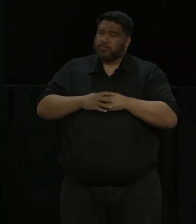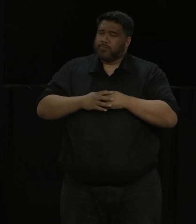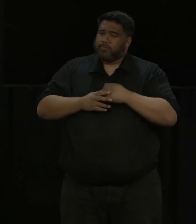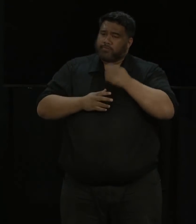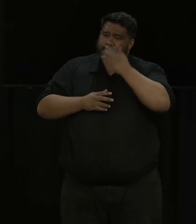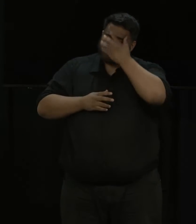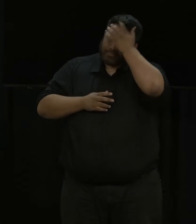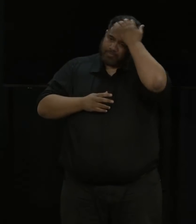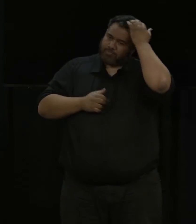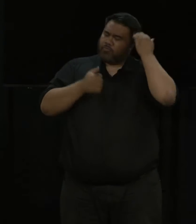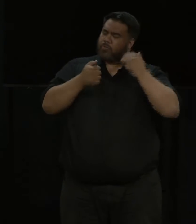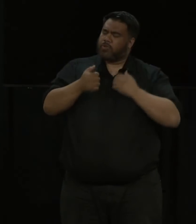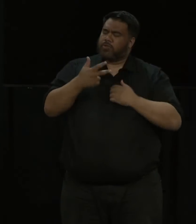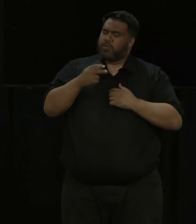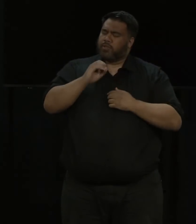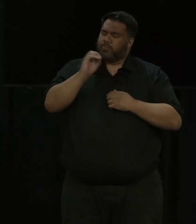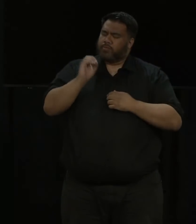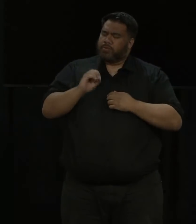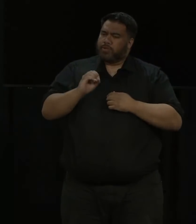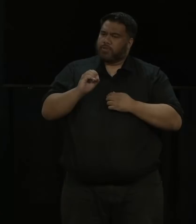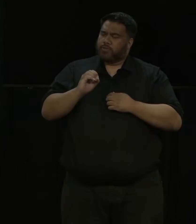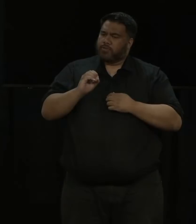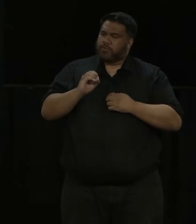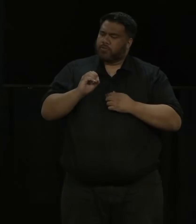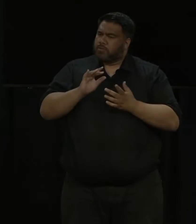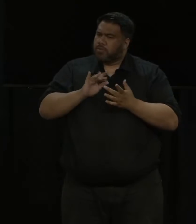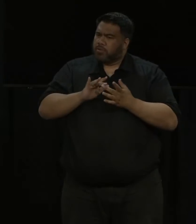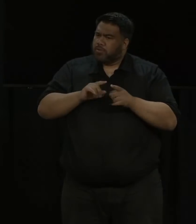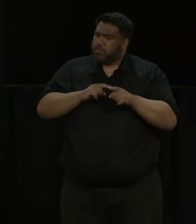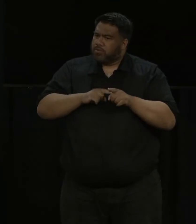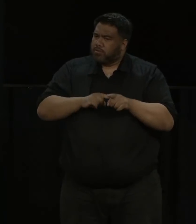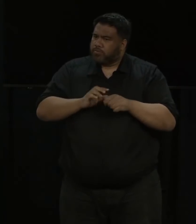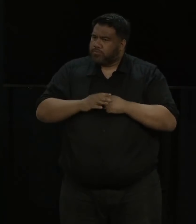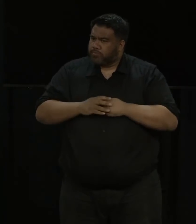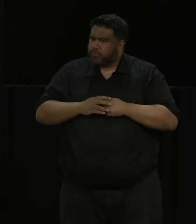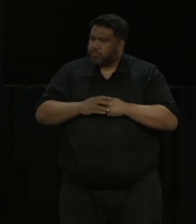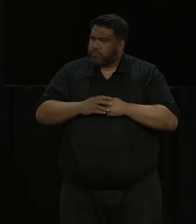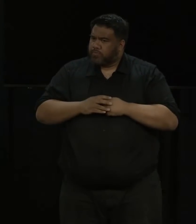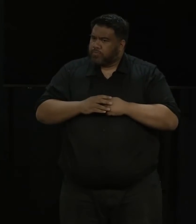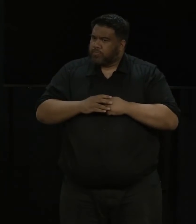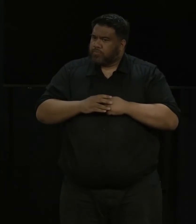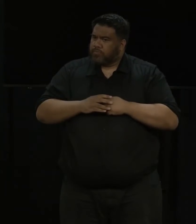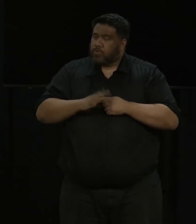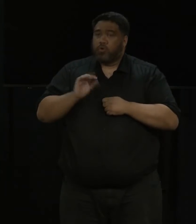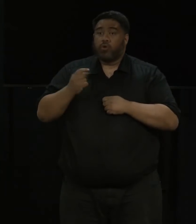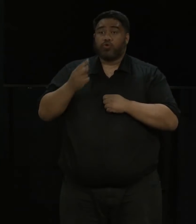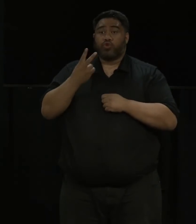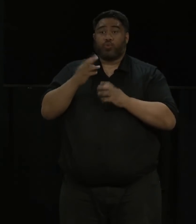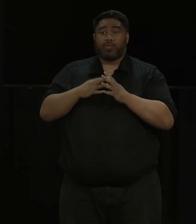I will come back over here.